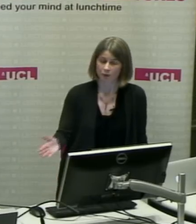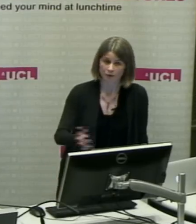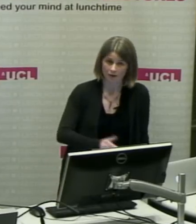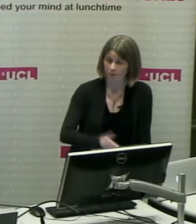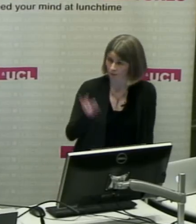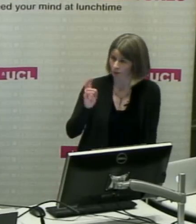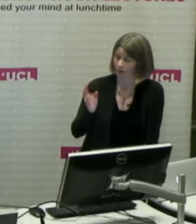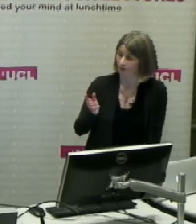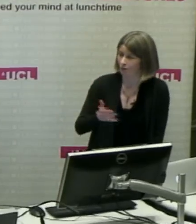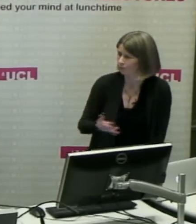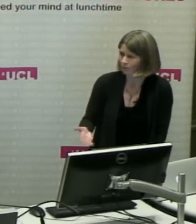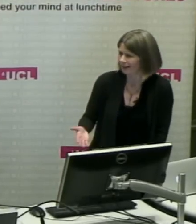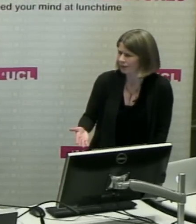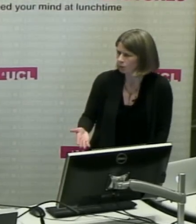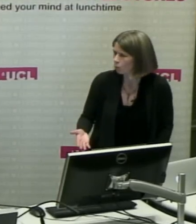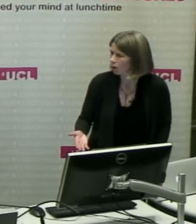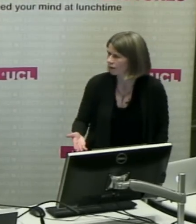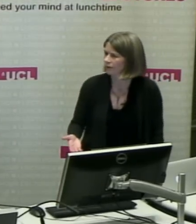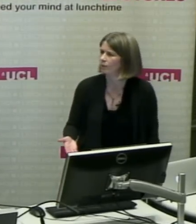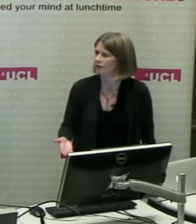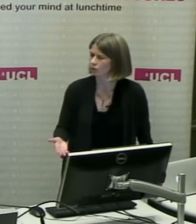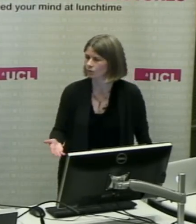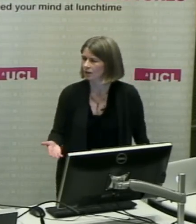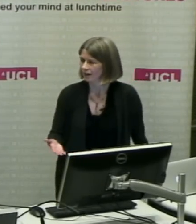But for others, they don't work very well at all.